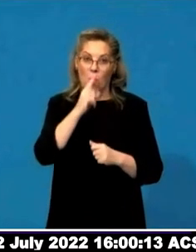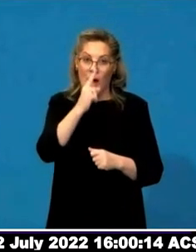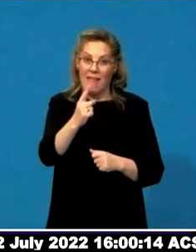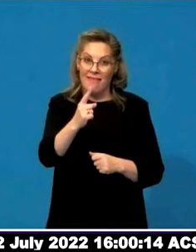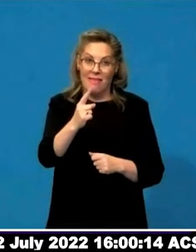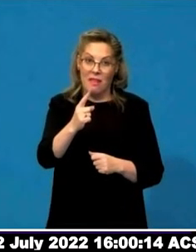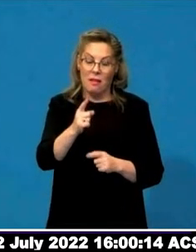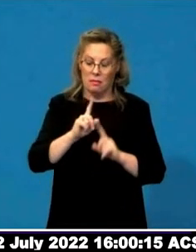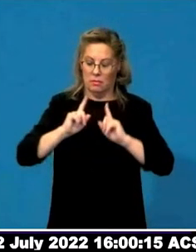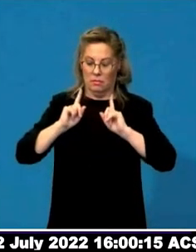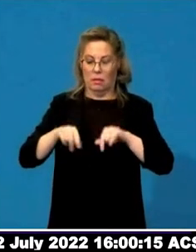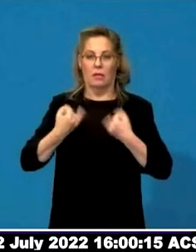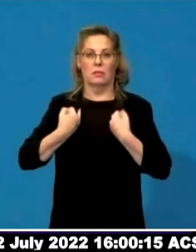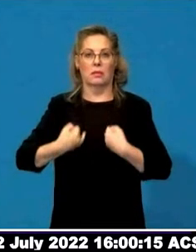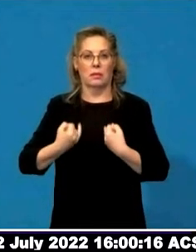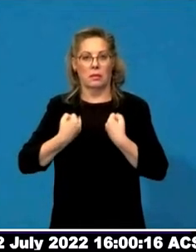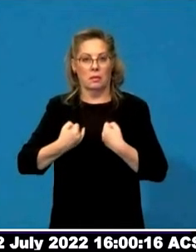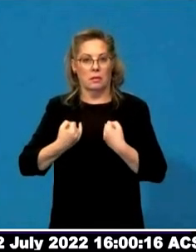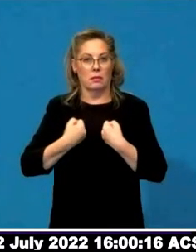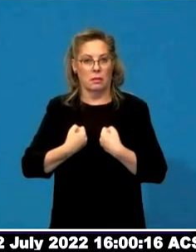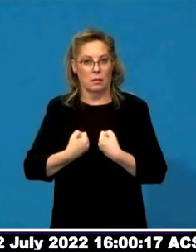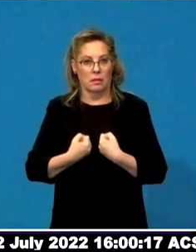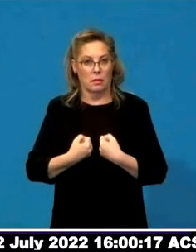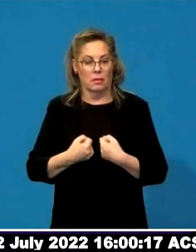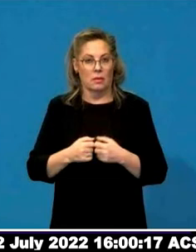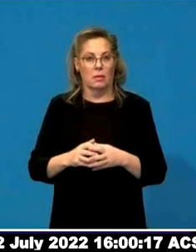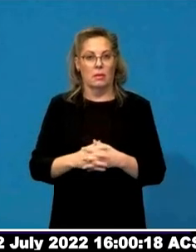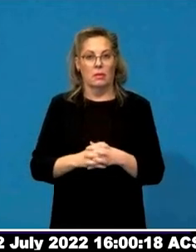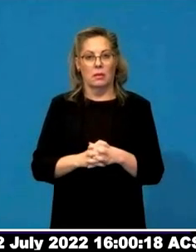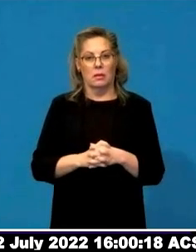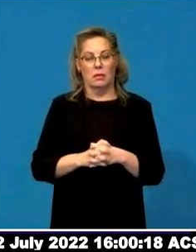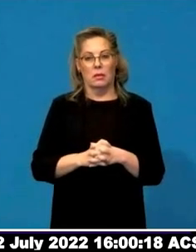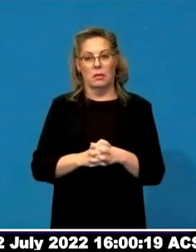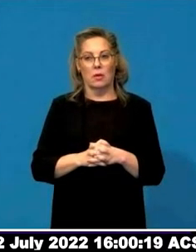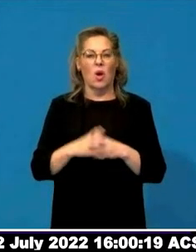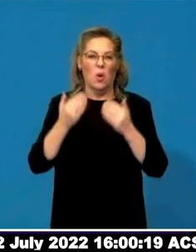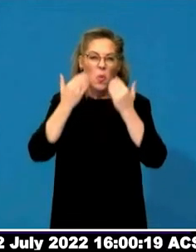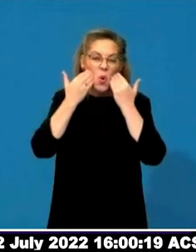He had - well, we didn't know back at the time when he was sick,